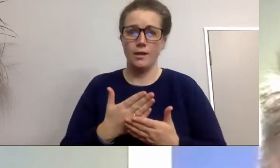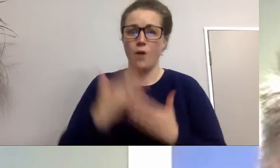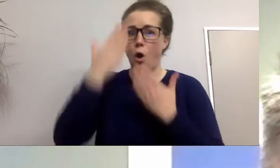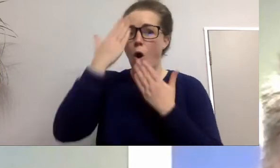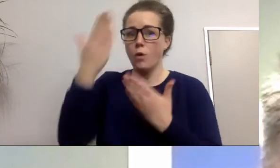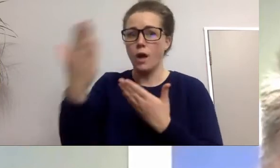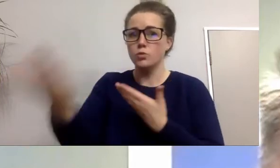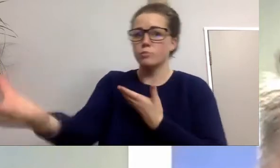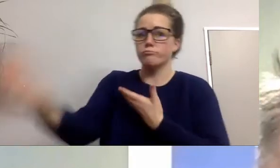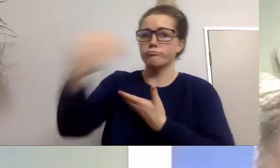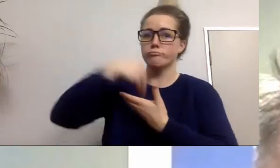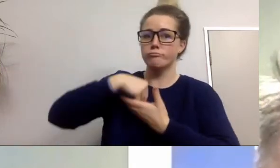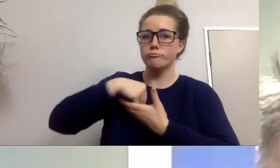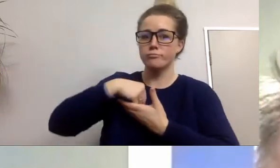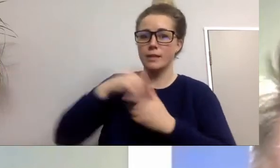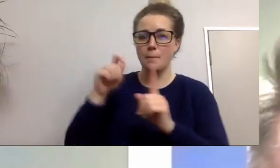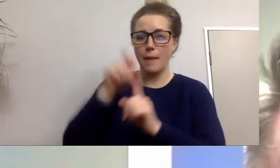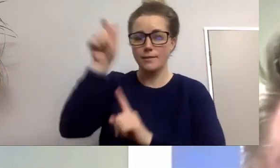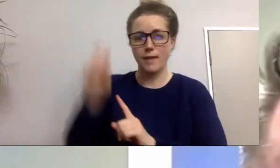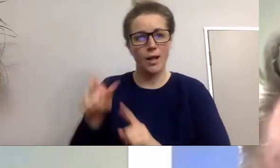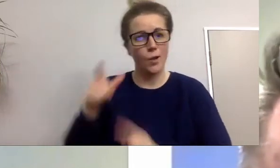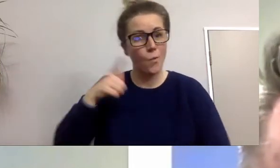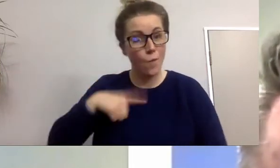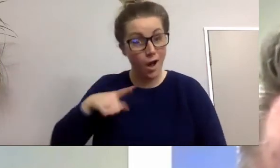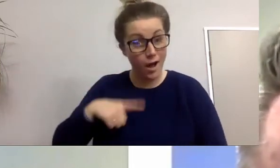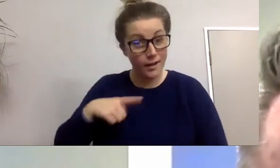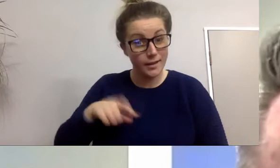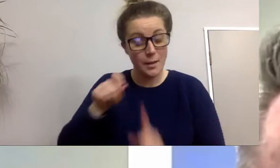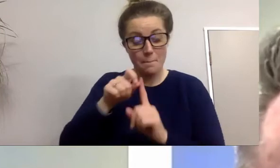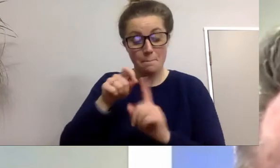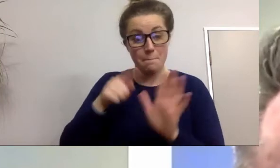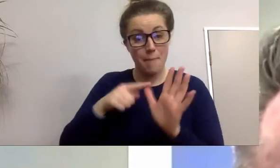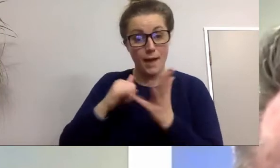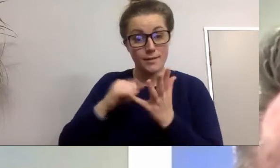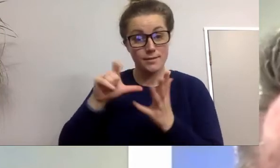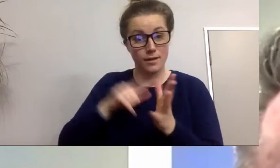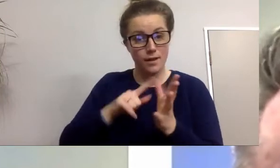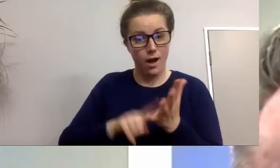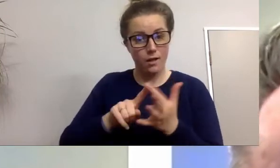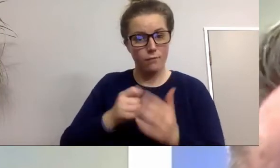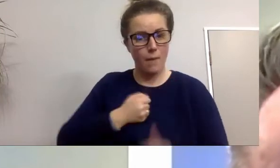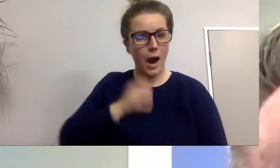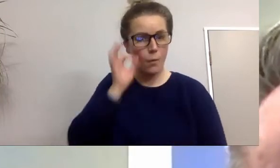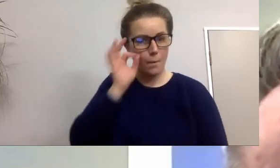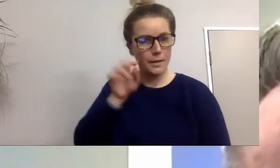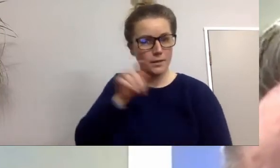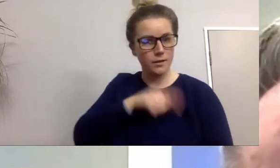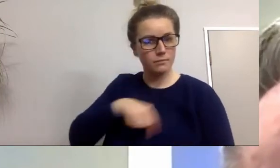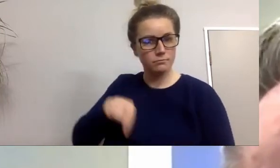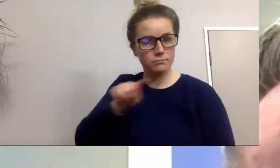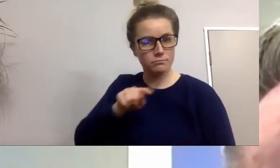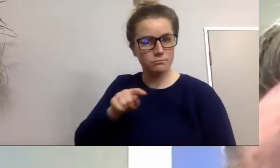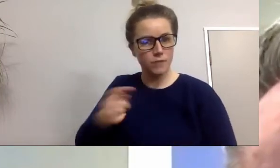Why? Because Pascale in my opinion, in our opinion, embodies the spirit and energy